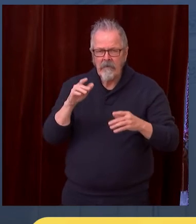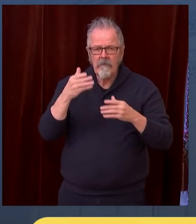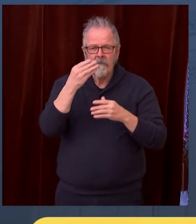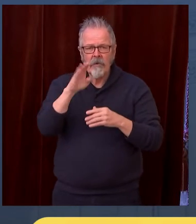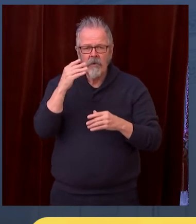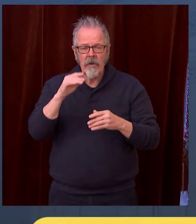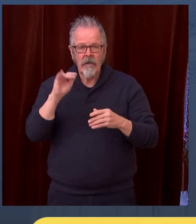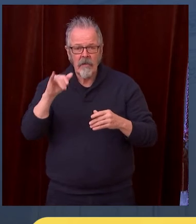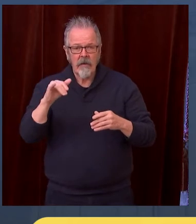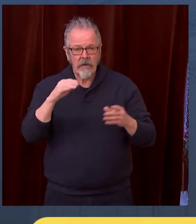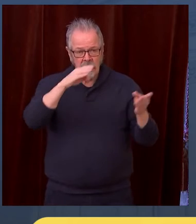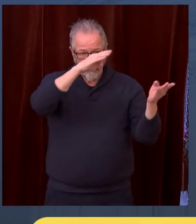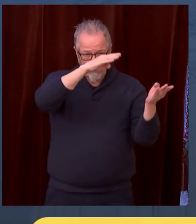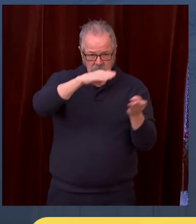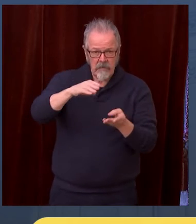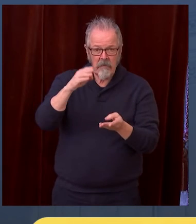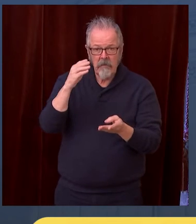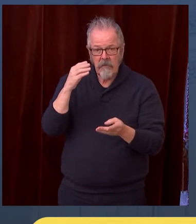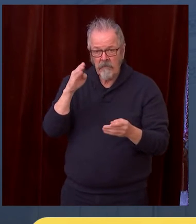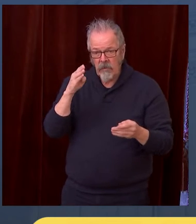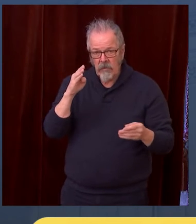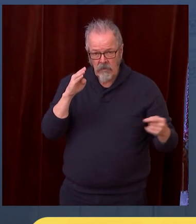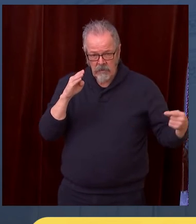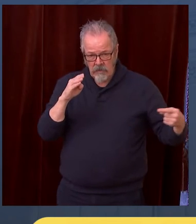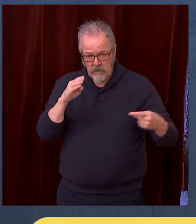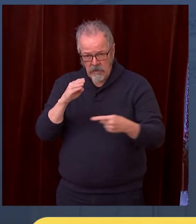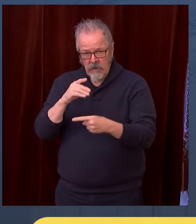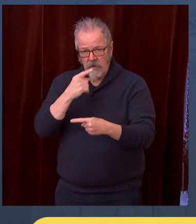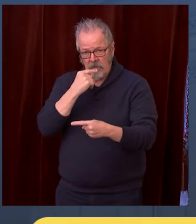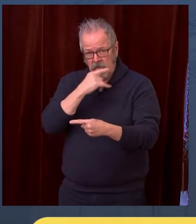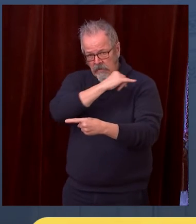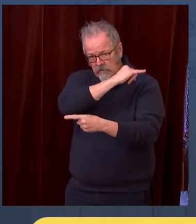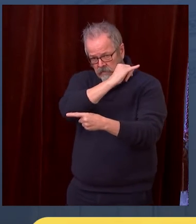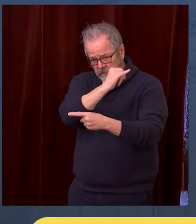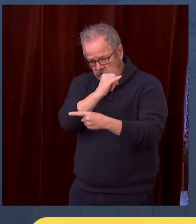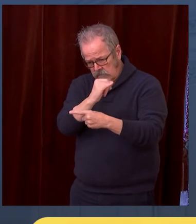admissions that we believe is safe to get down to a level that we